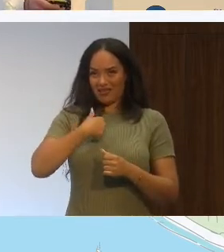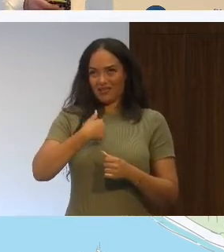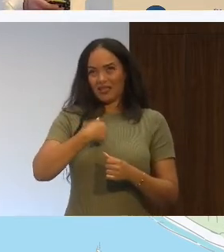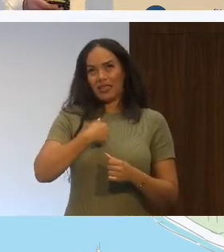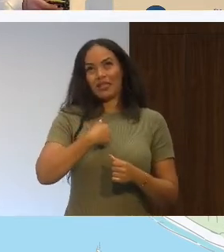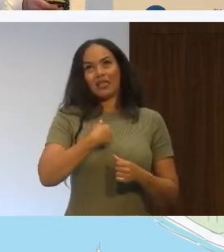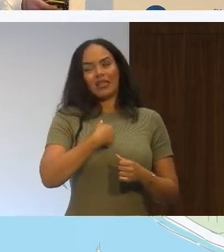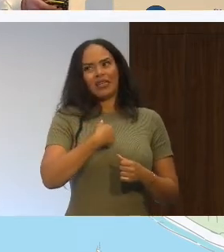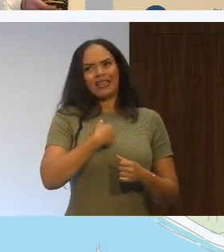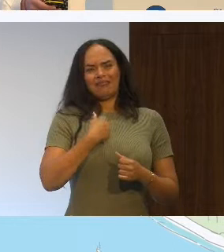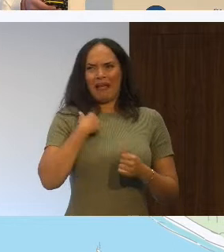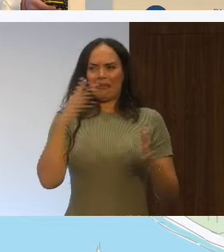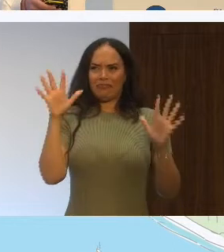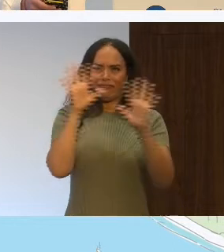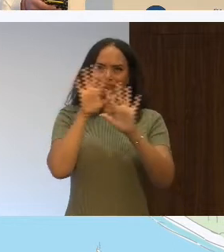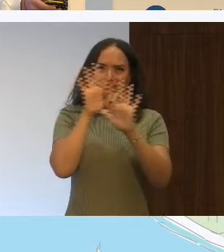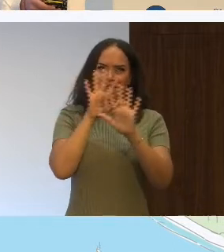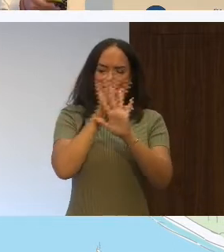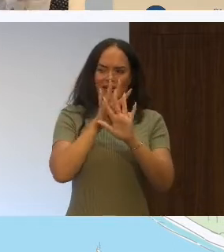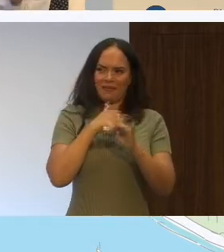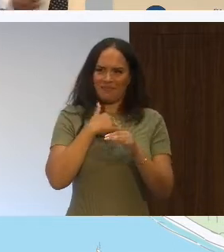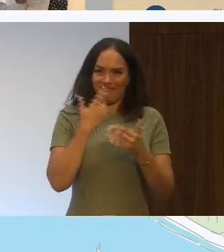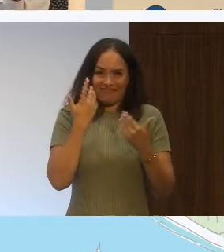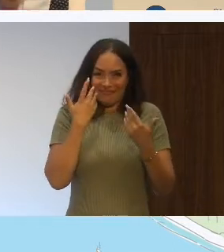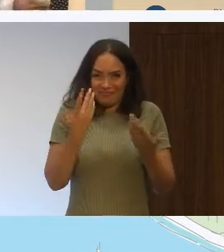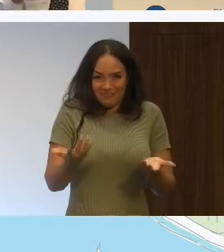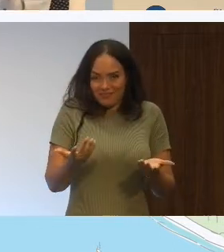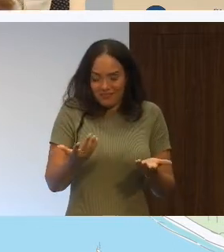sort of gets a bit blurry. So it's difficult to and especially in terms of the painkillers, it becomes